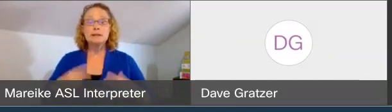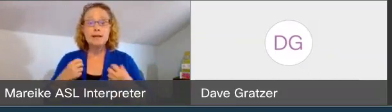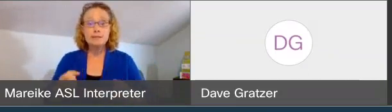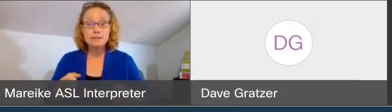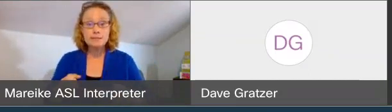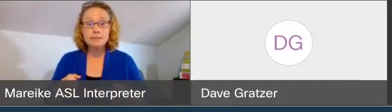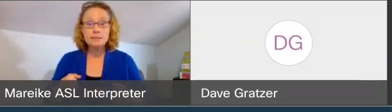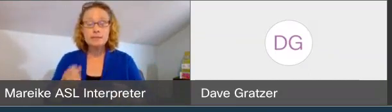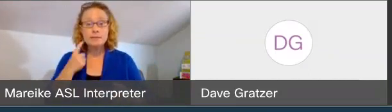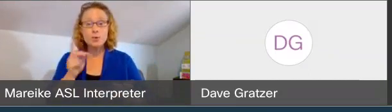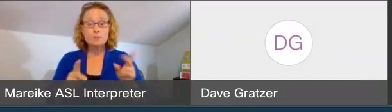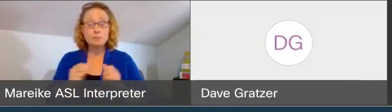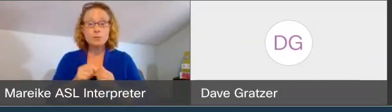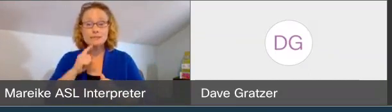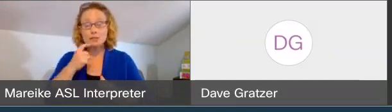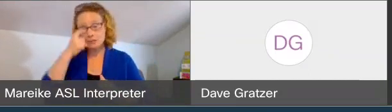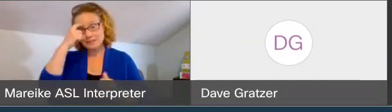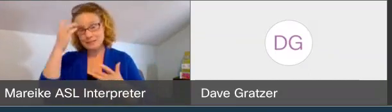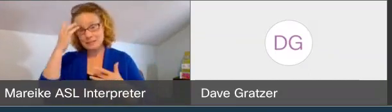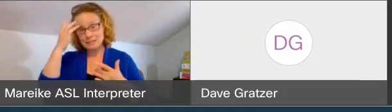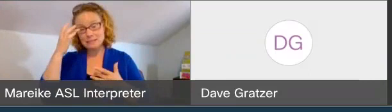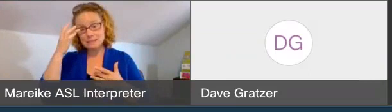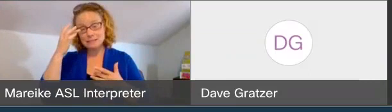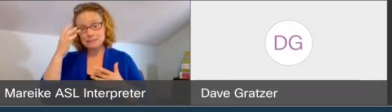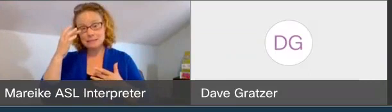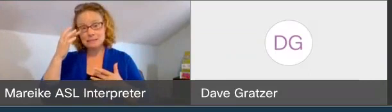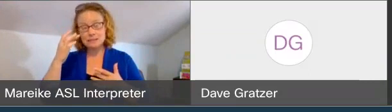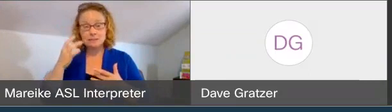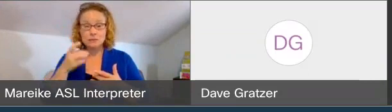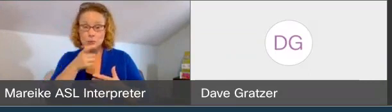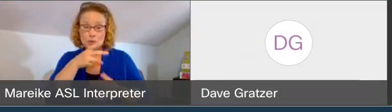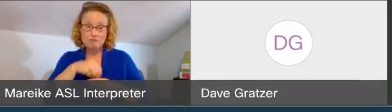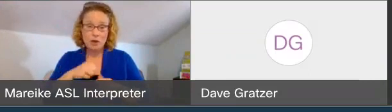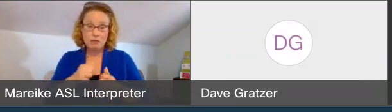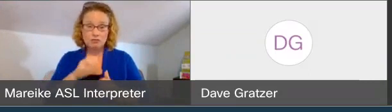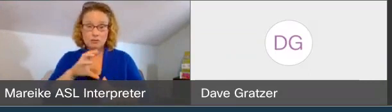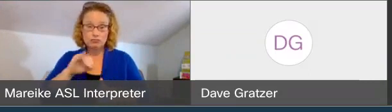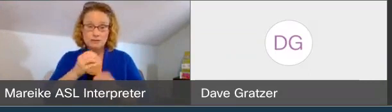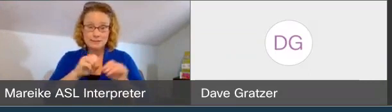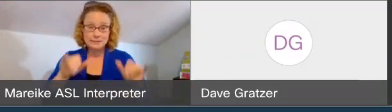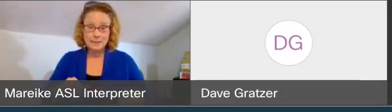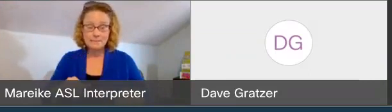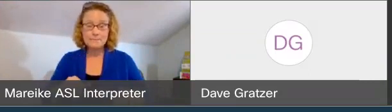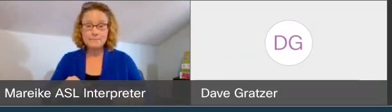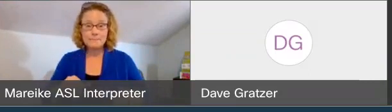individuals with serious mental illnesses that are justice involved and talking again about key